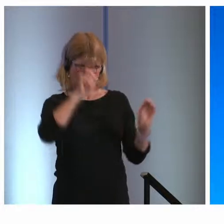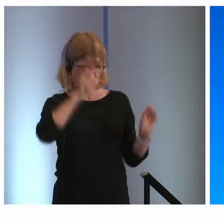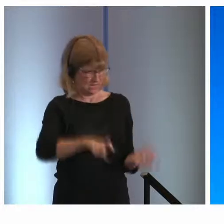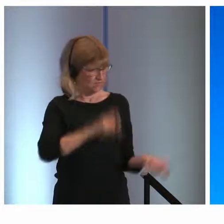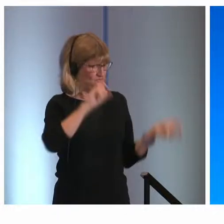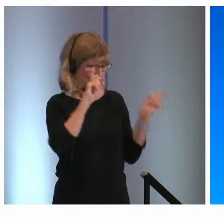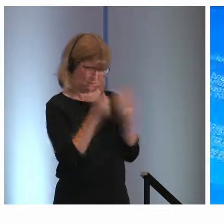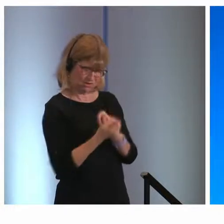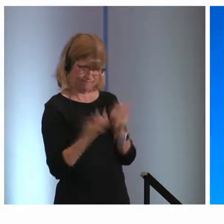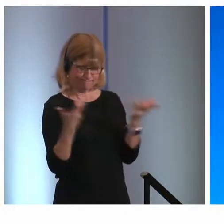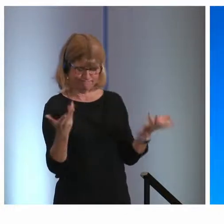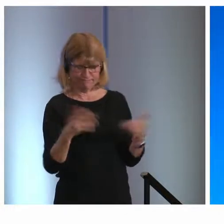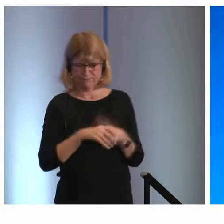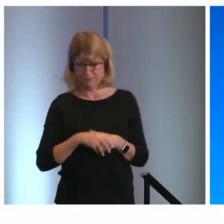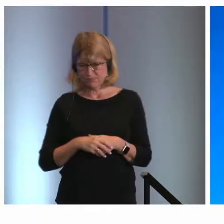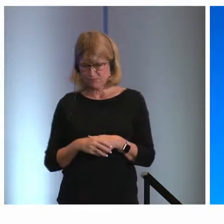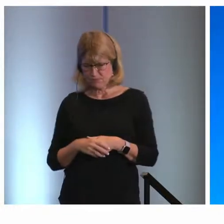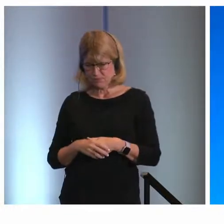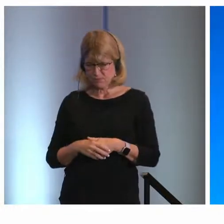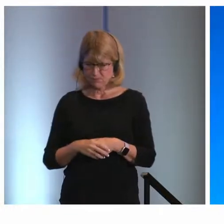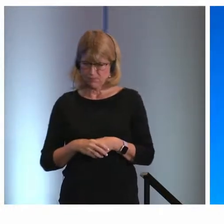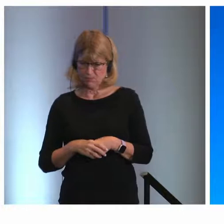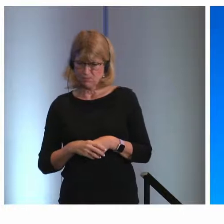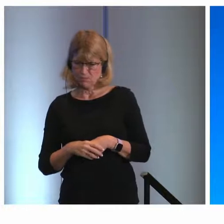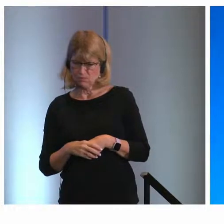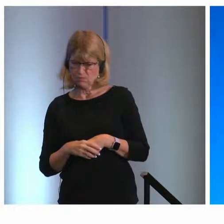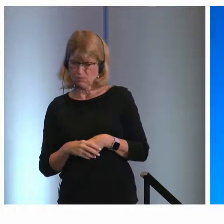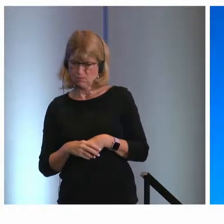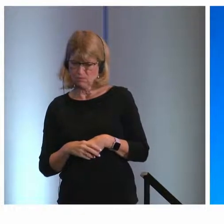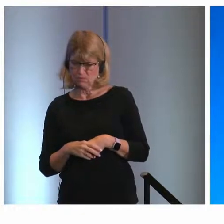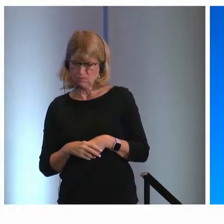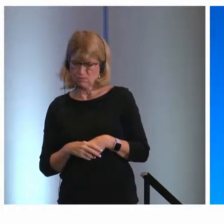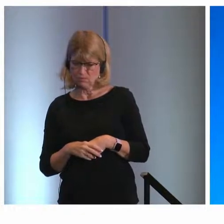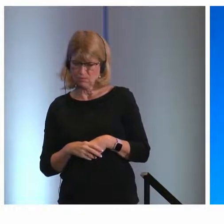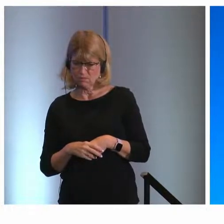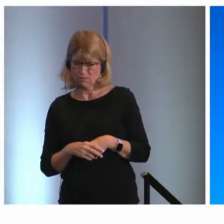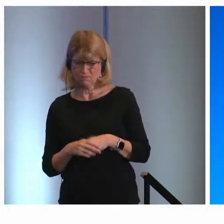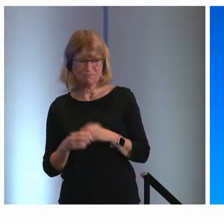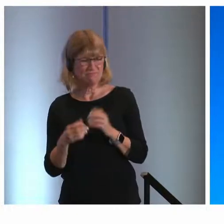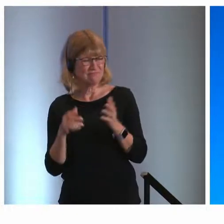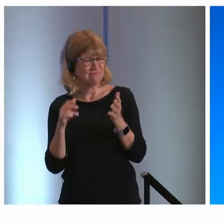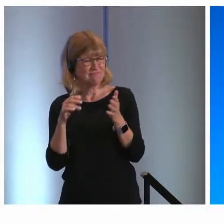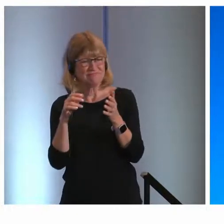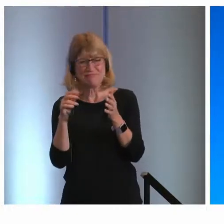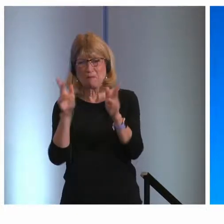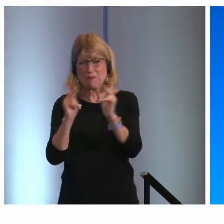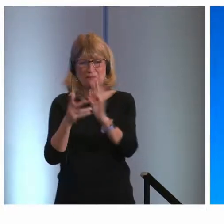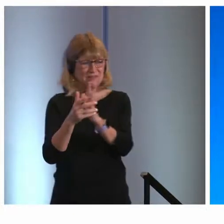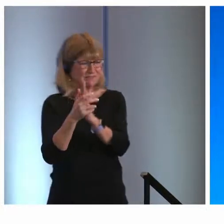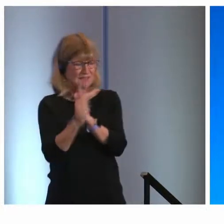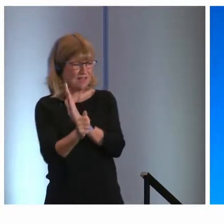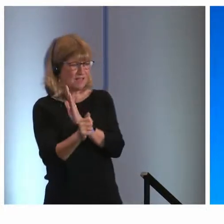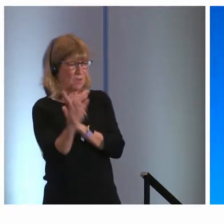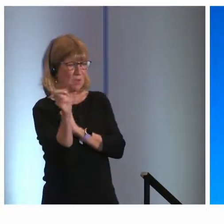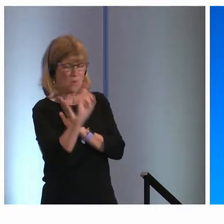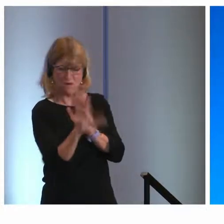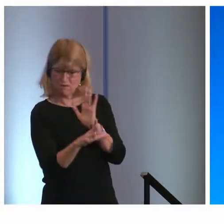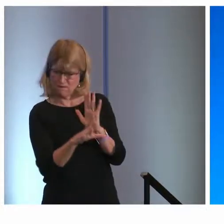location, the accessibility factor has been an issue. And so, these things, are going to be changed.